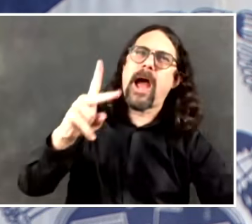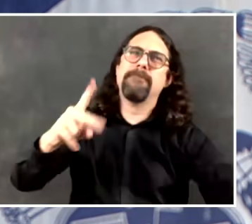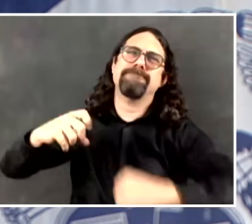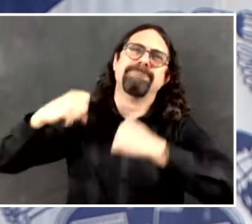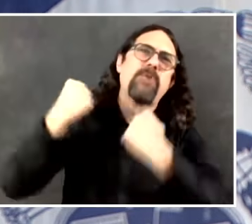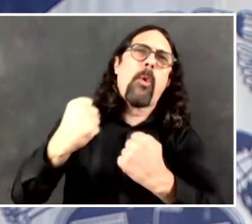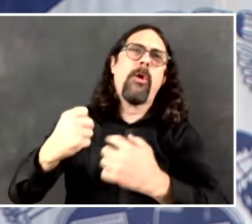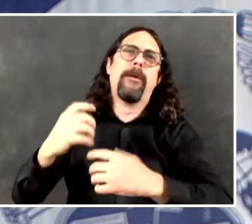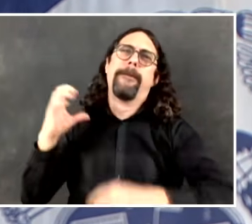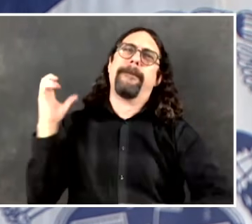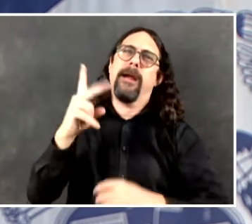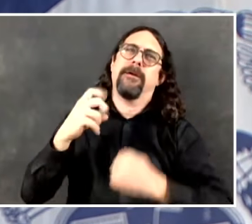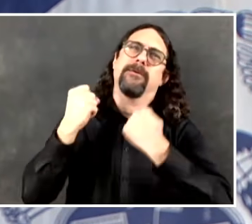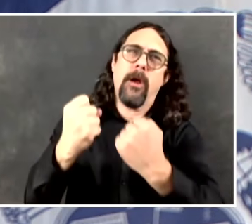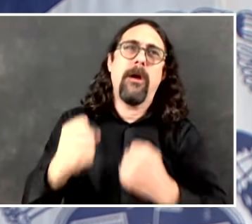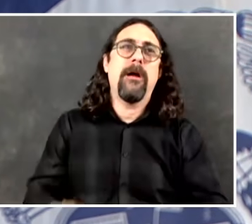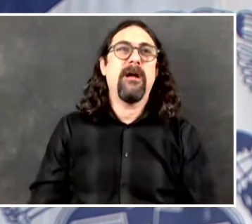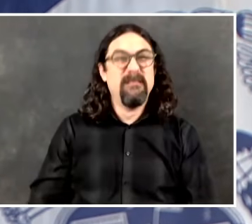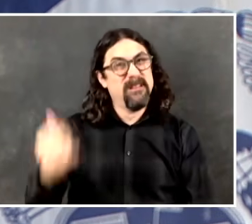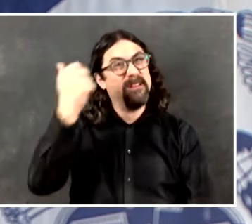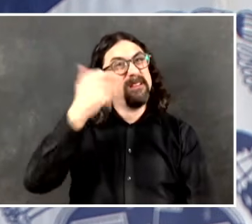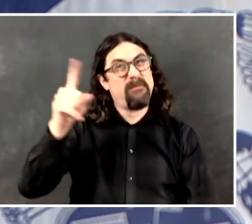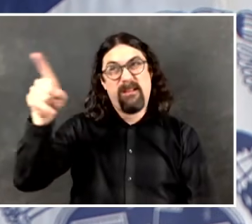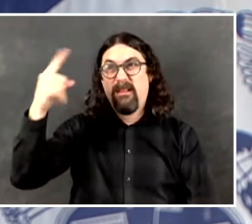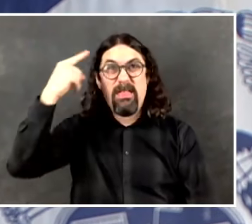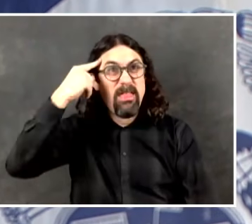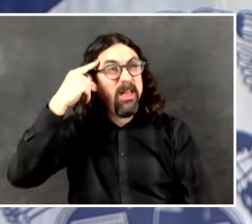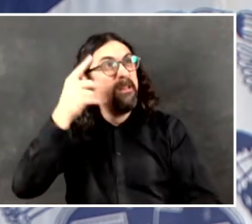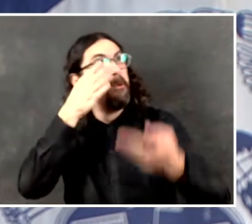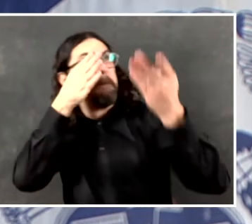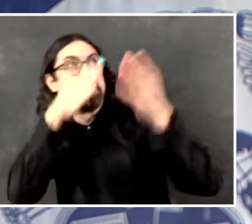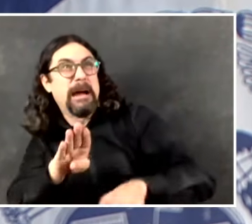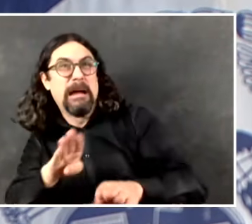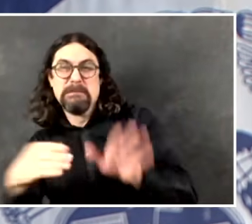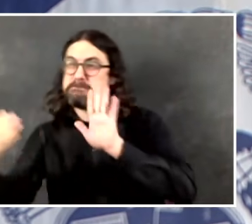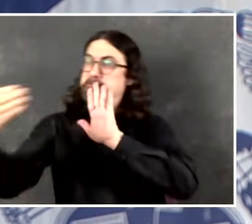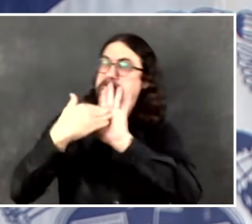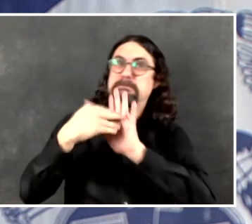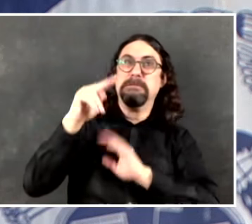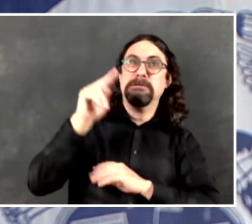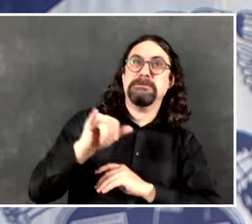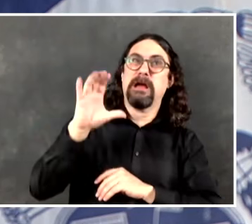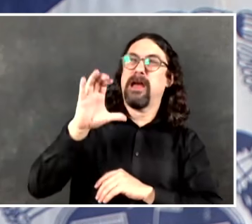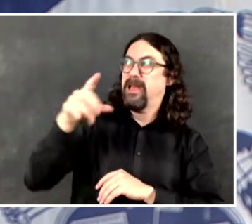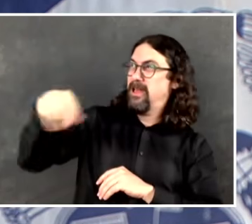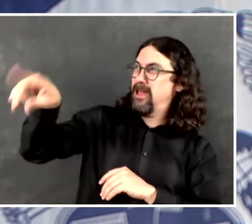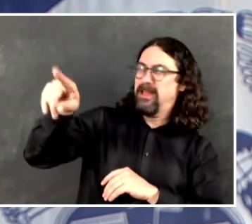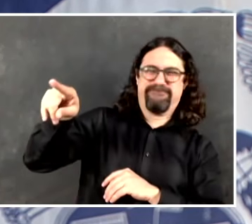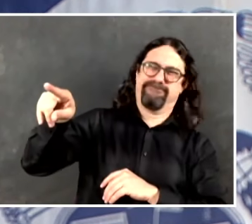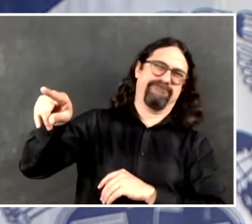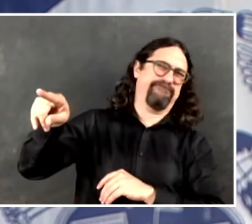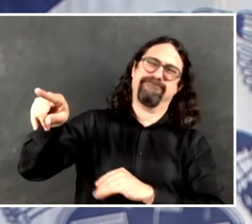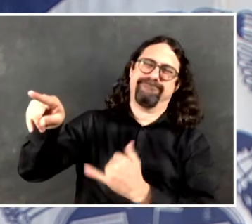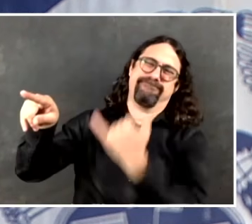I SEE PEOPLE BETTING AGAINST NEW YORK CITY. WHEN I SEE NEW YORKERS PUTTING DOWN NEW YORK CITY.